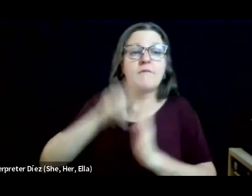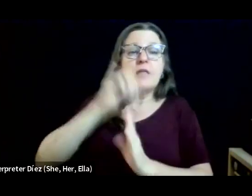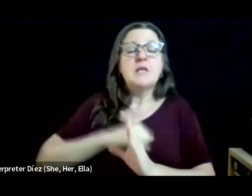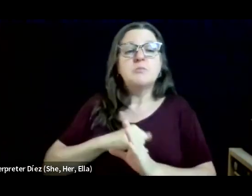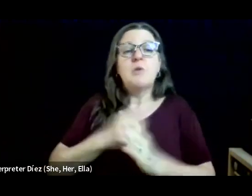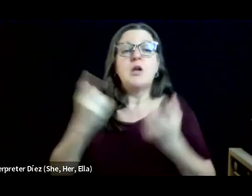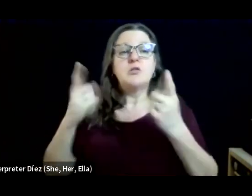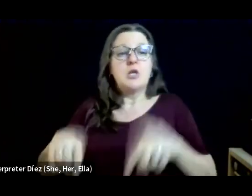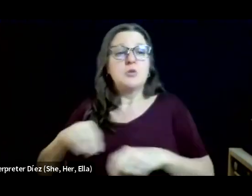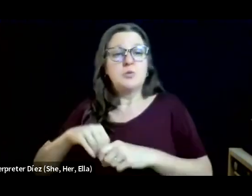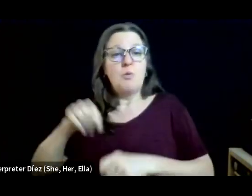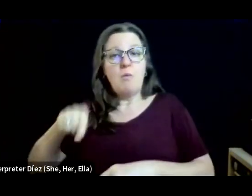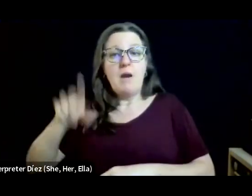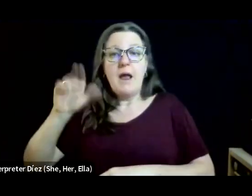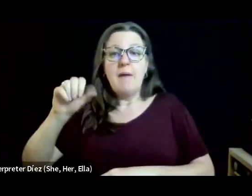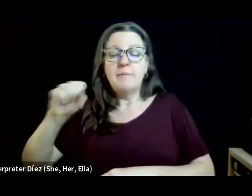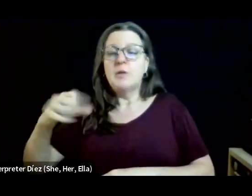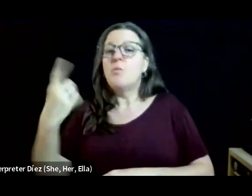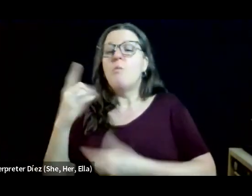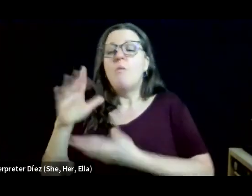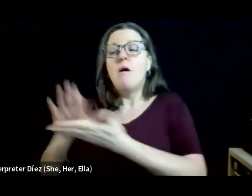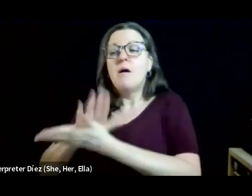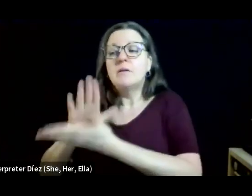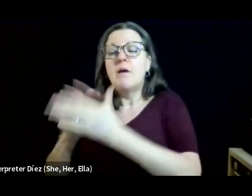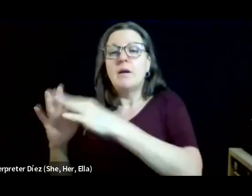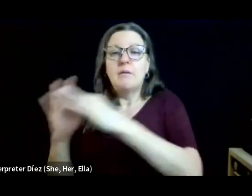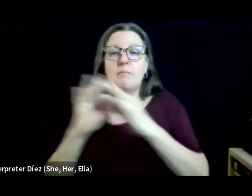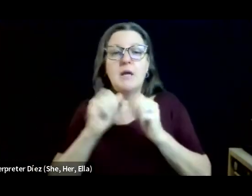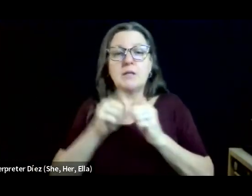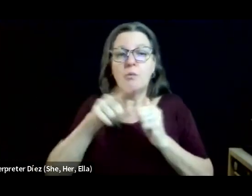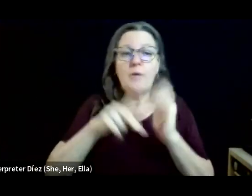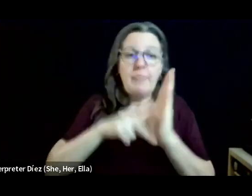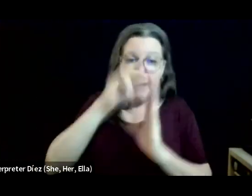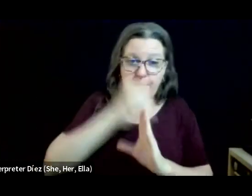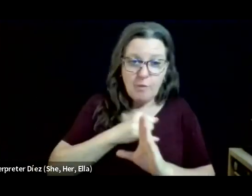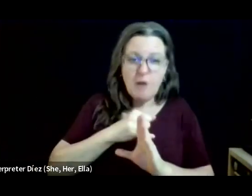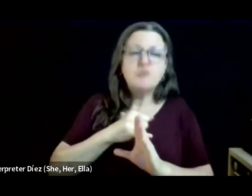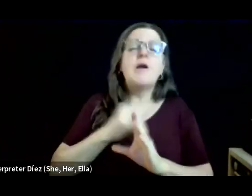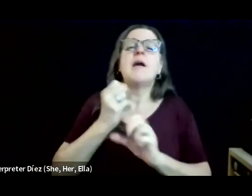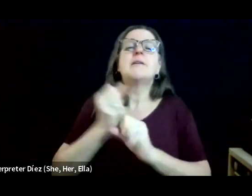one document that was associated with this project got mixed up with another document.